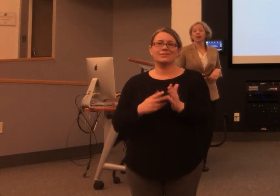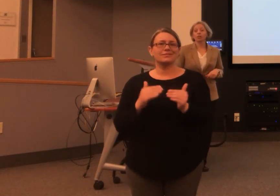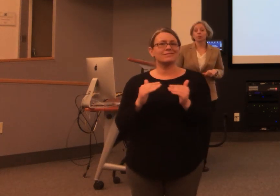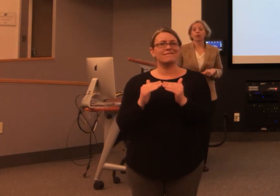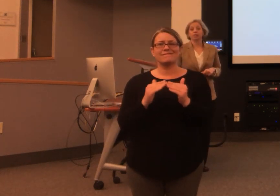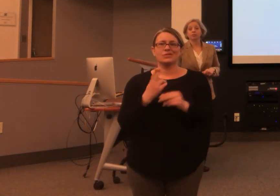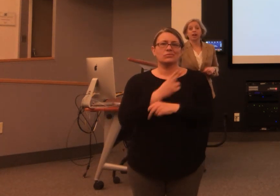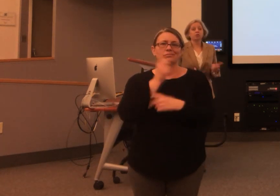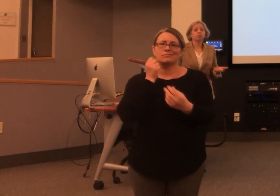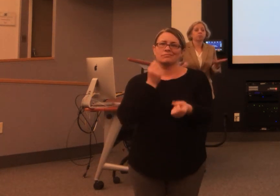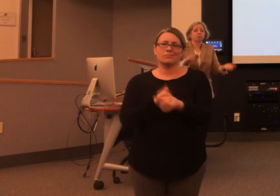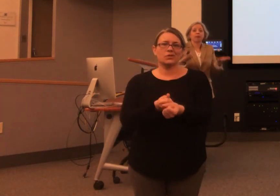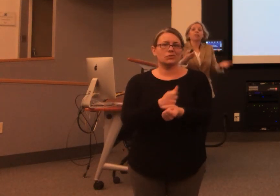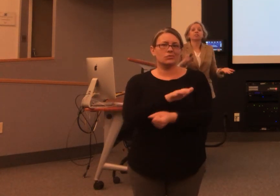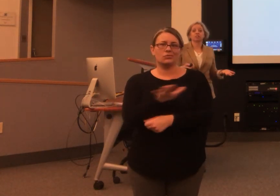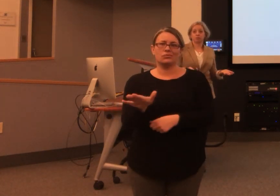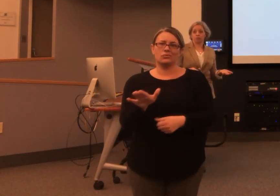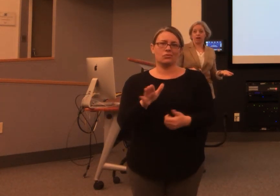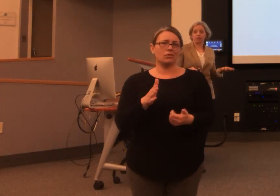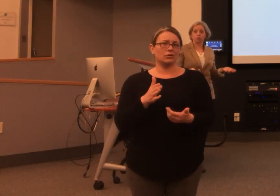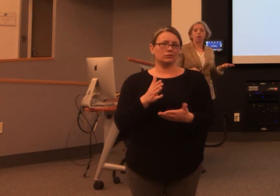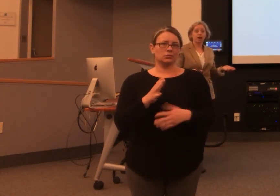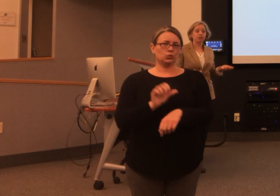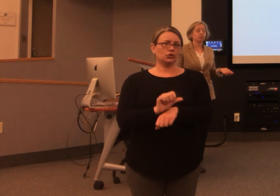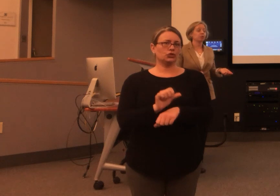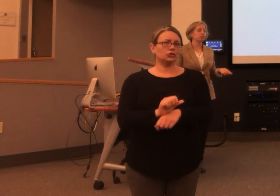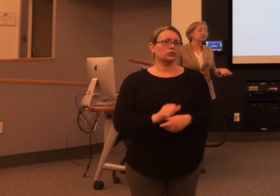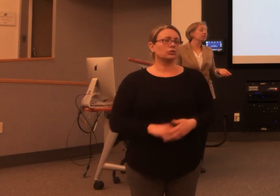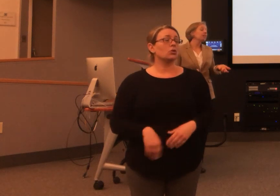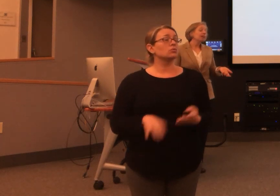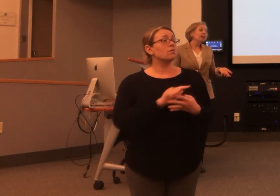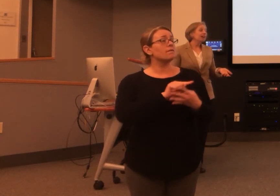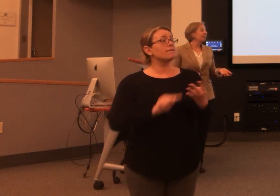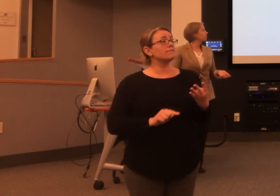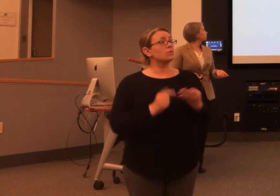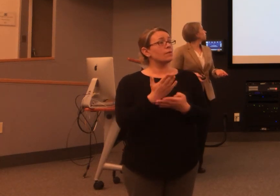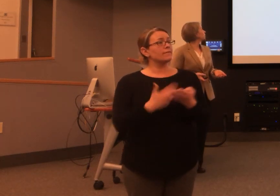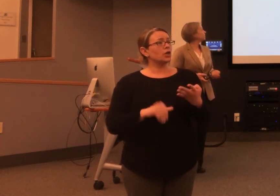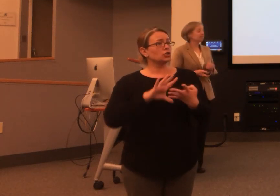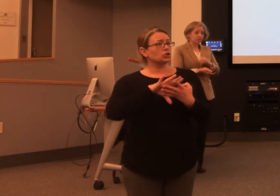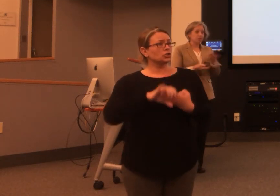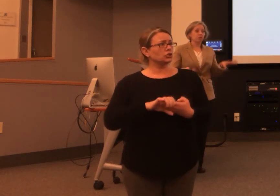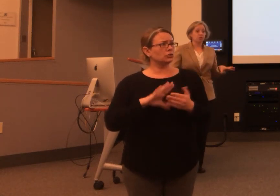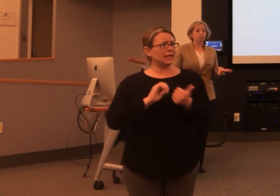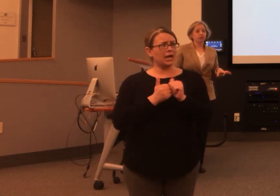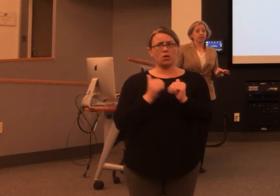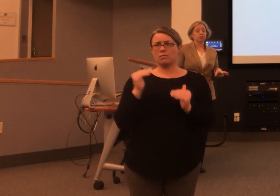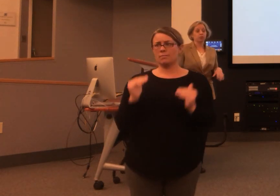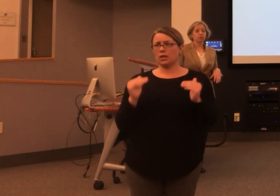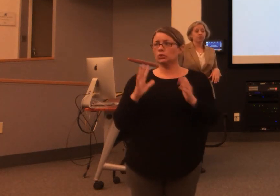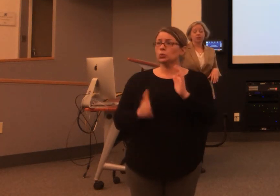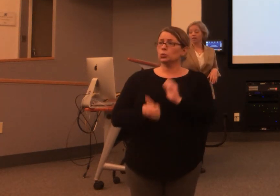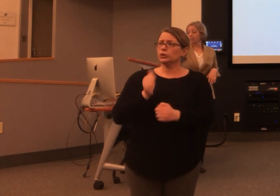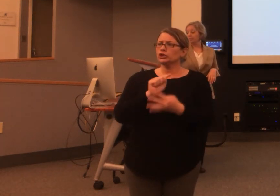So how do we ways for, how do you balance these four factors? What matters the most? And unfortunately, there's no right line to go on.